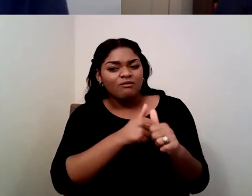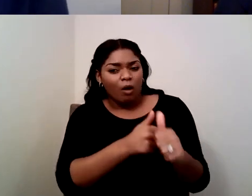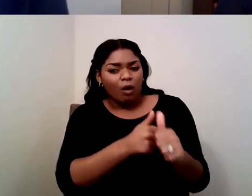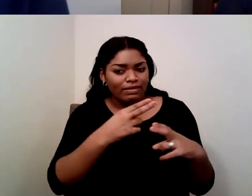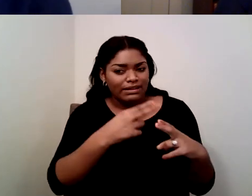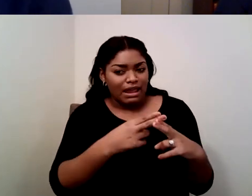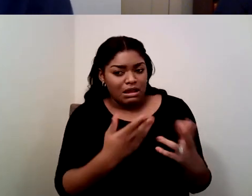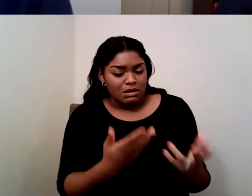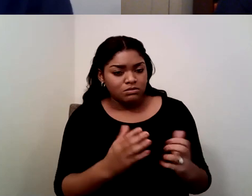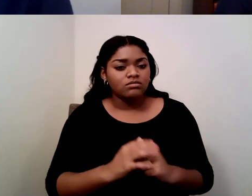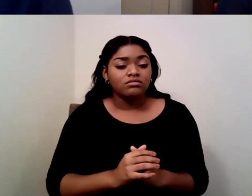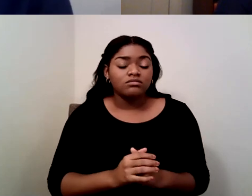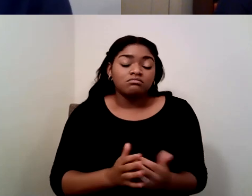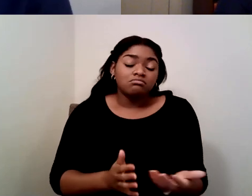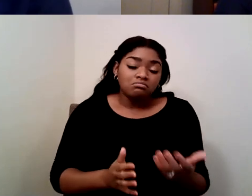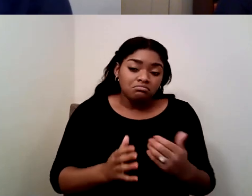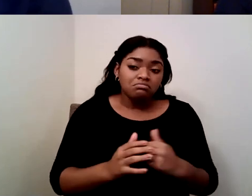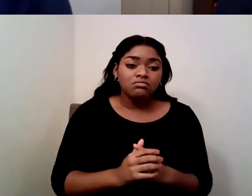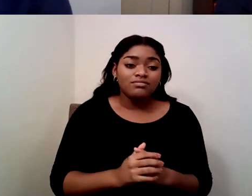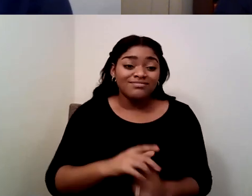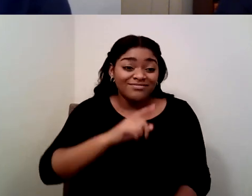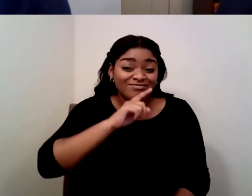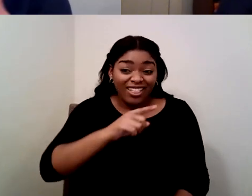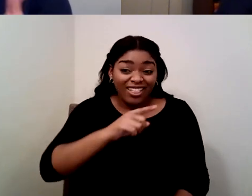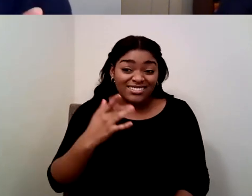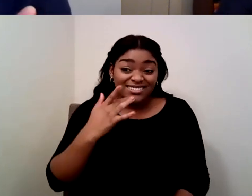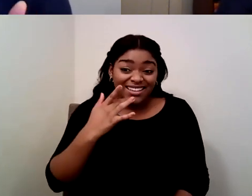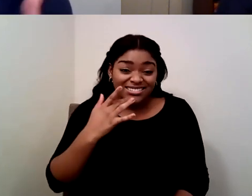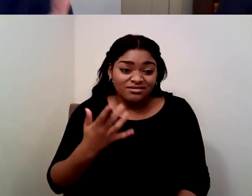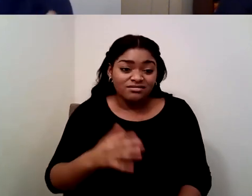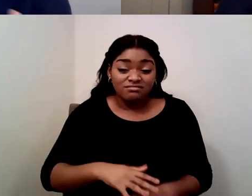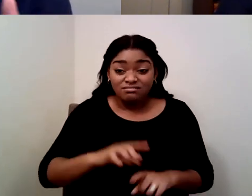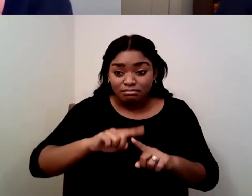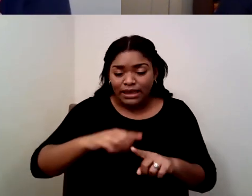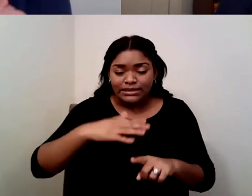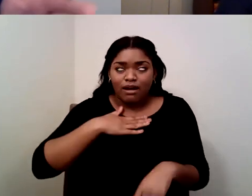And I would say we are talking about something to taste. I based almost my entire